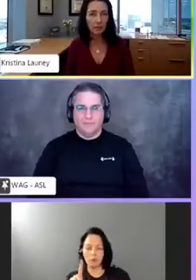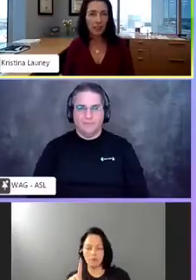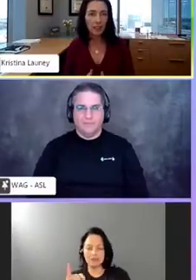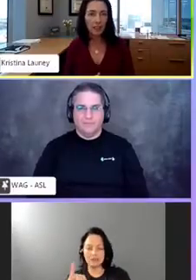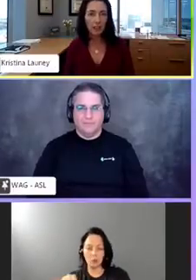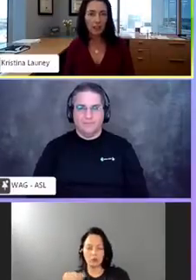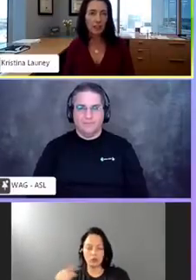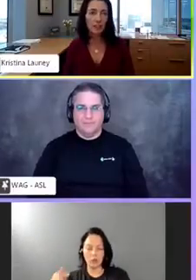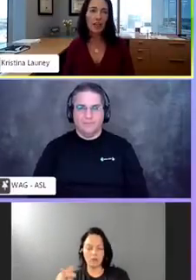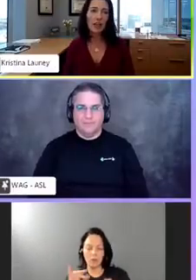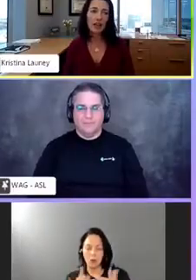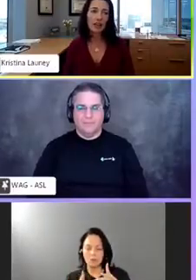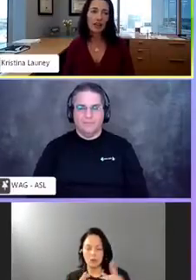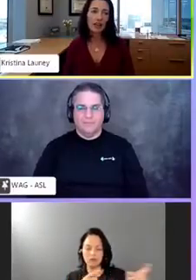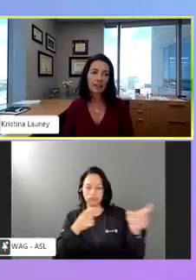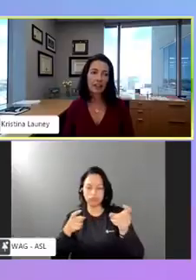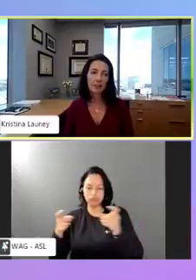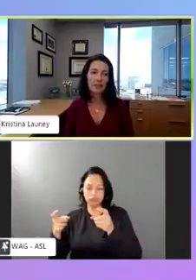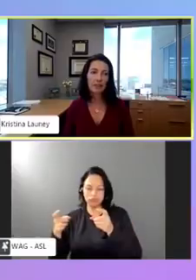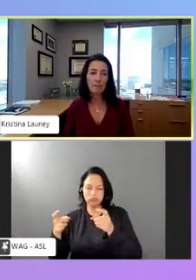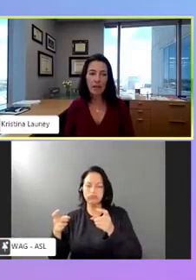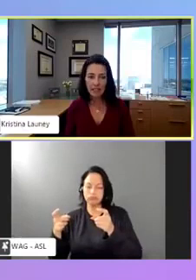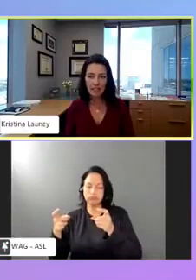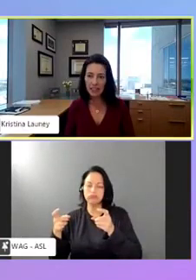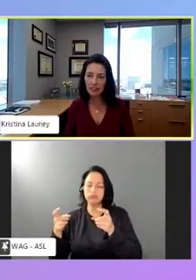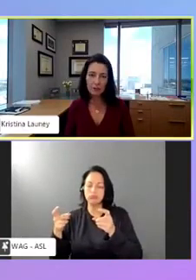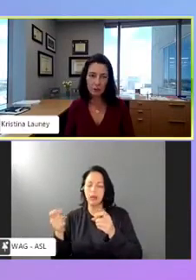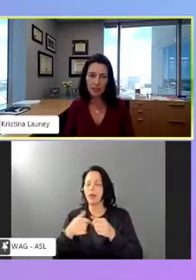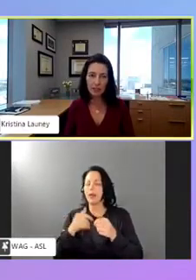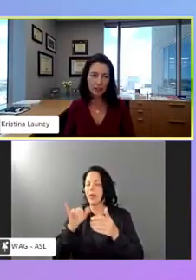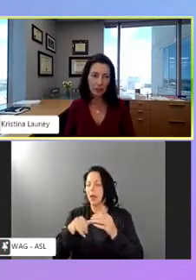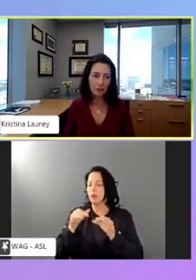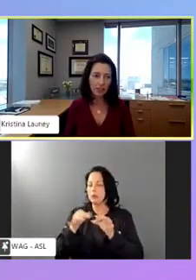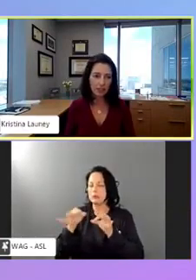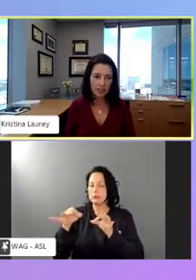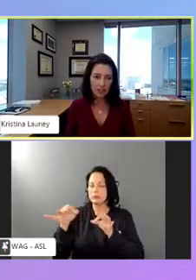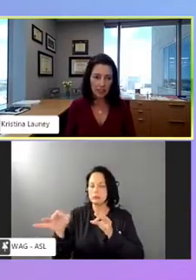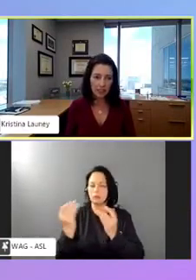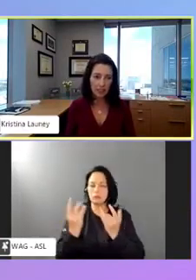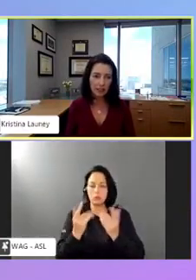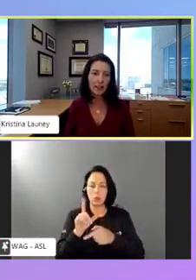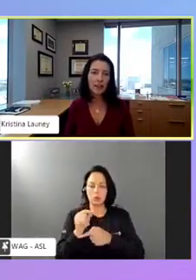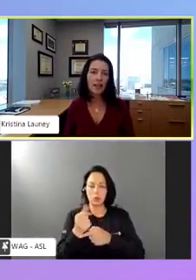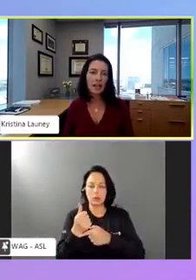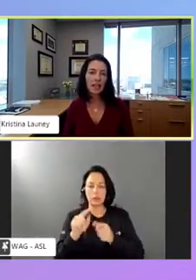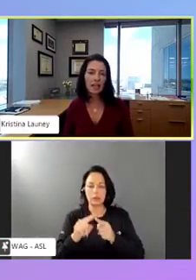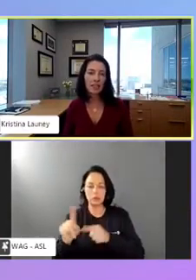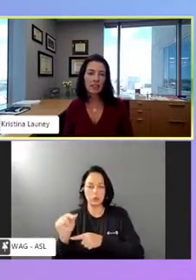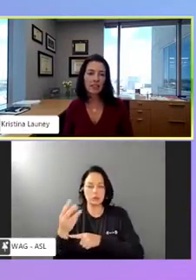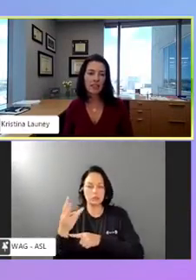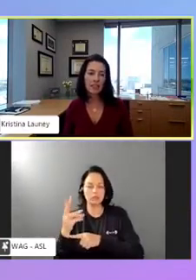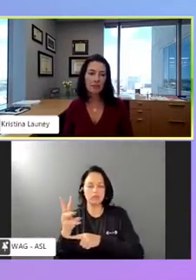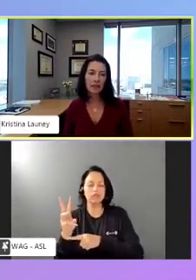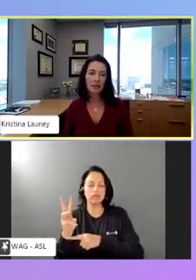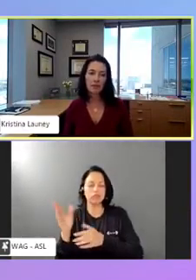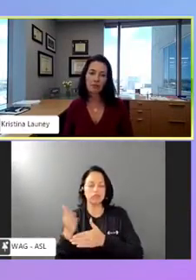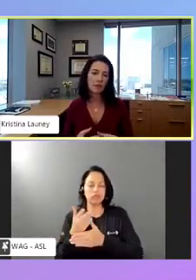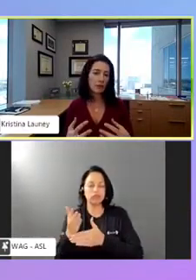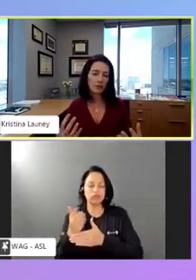We did have the first advanced notice of proposed rulemaking out of the DOJ regarding website regulations